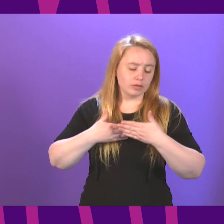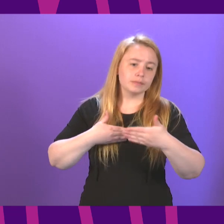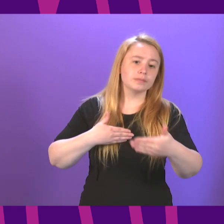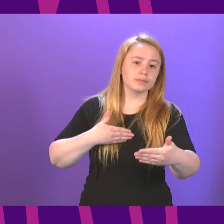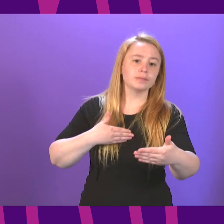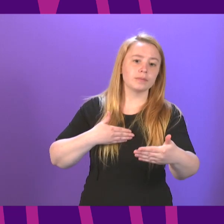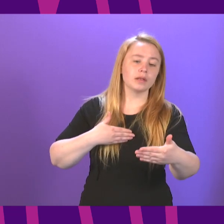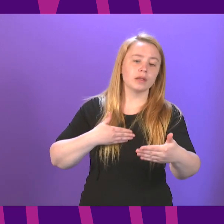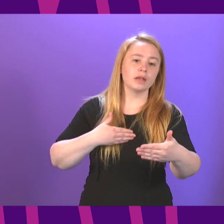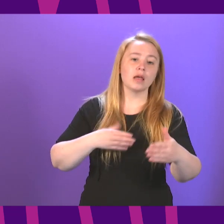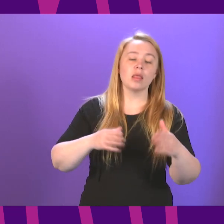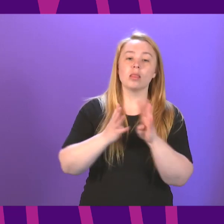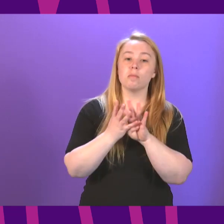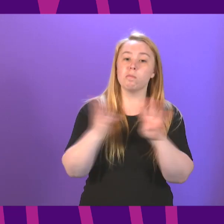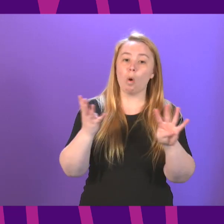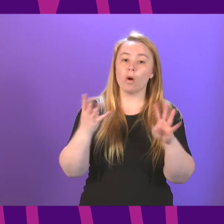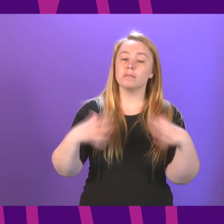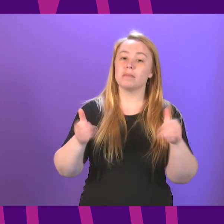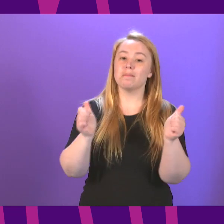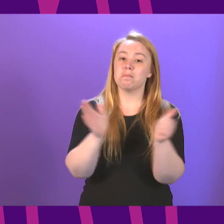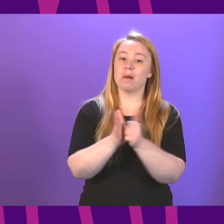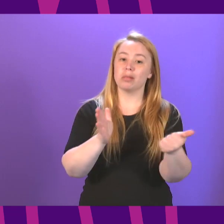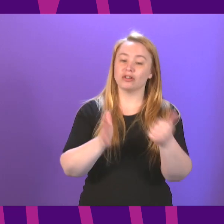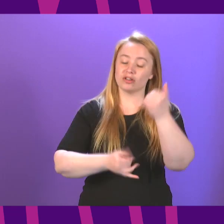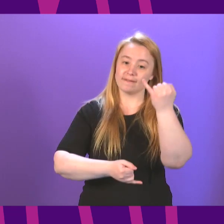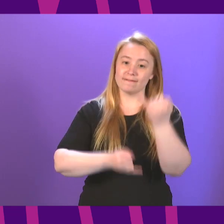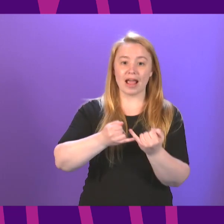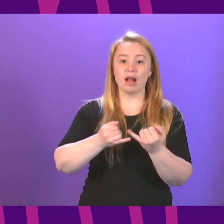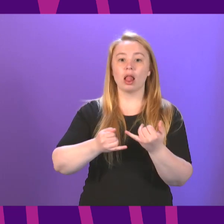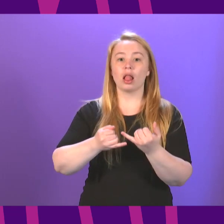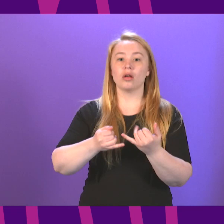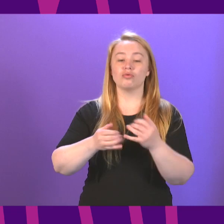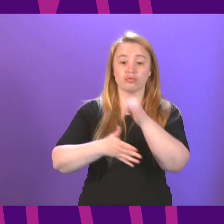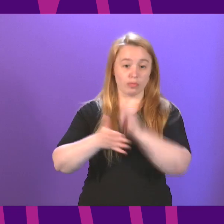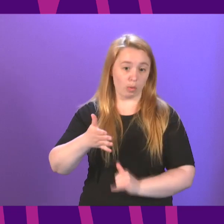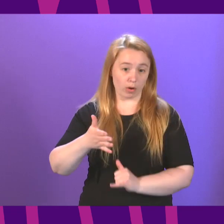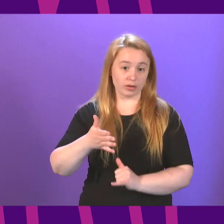Board: Final Report” has been published. That report sets out a number of failings of NHS